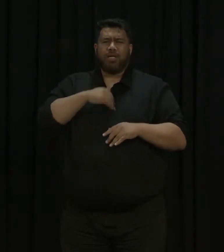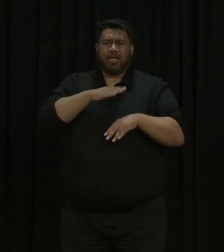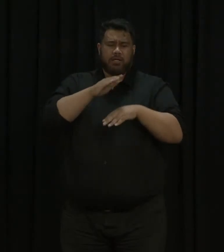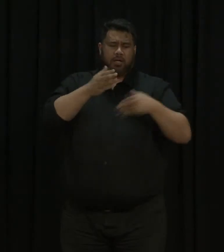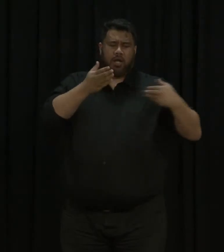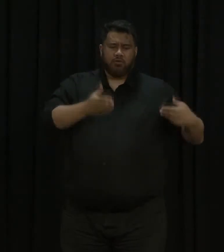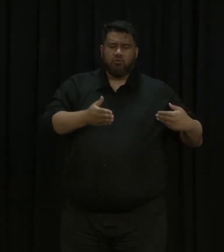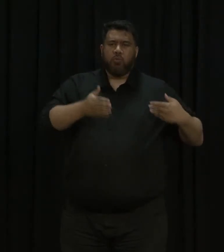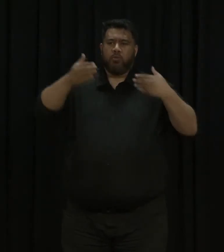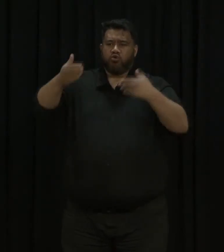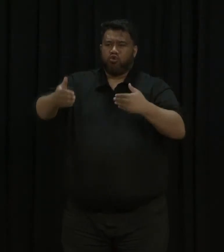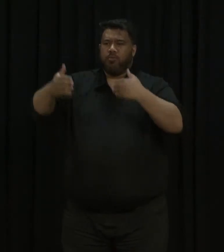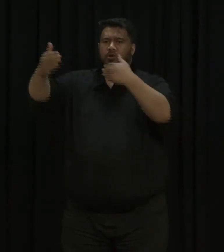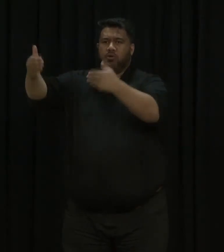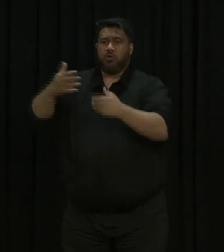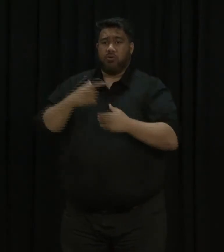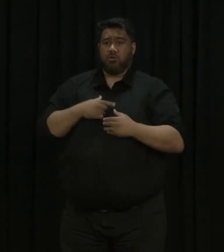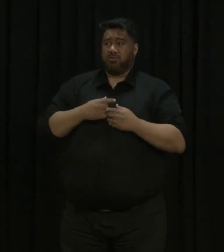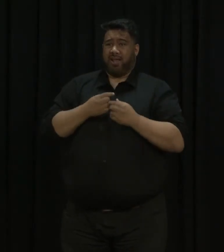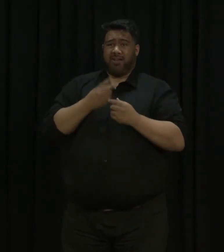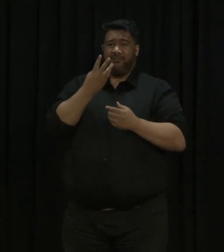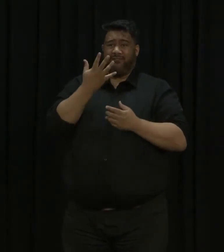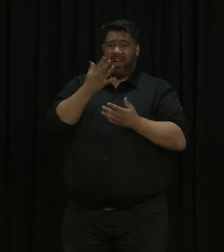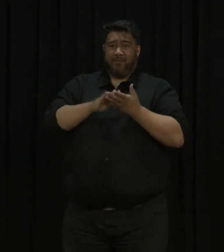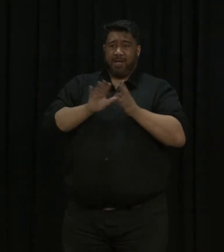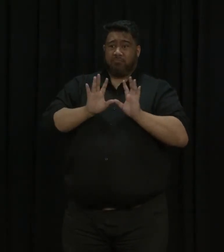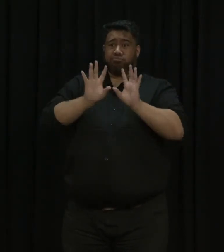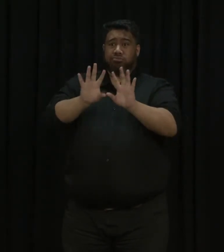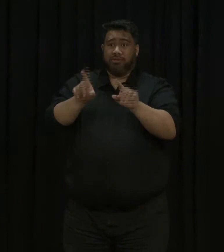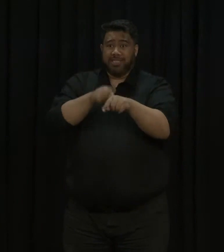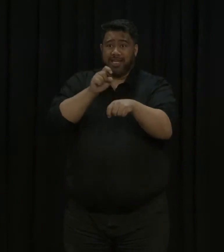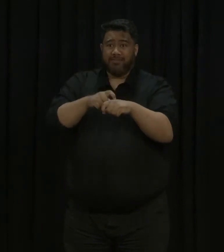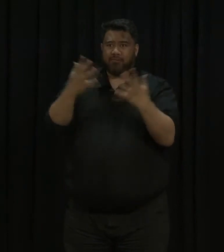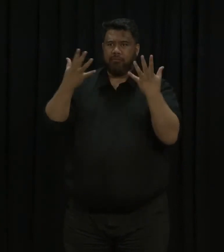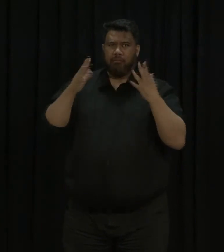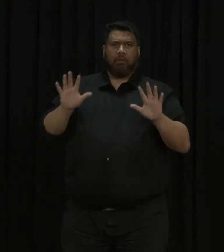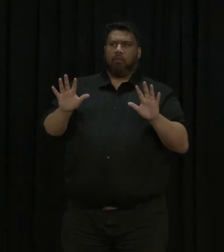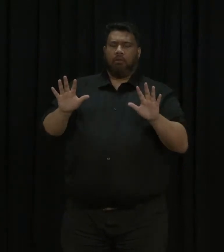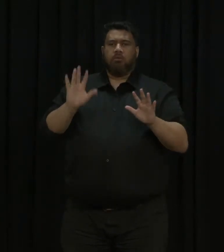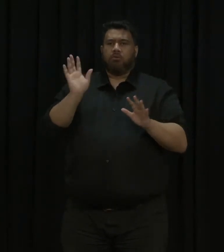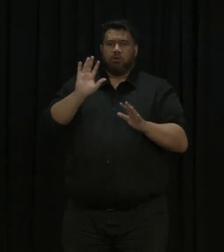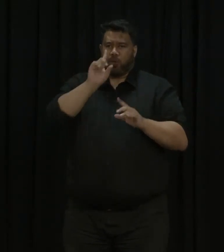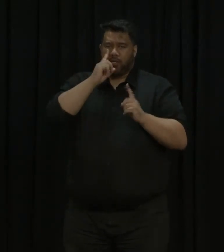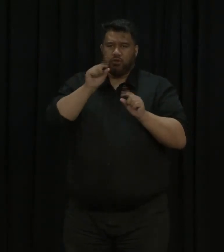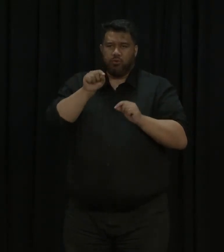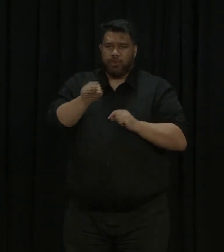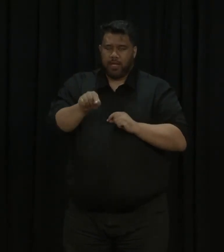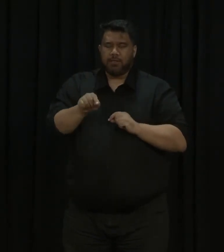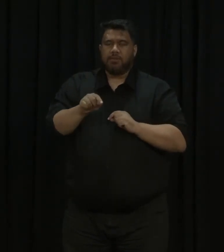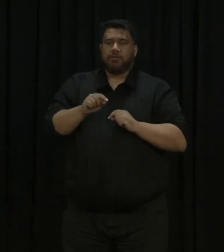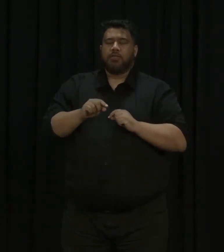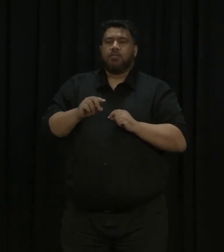We haven't gone through th, making that prioritisation decision.